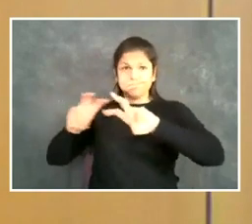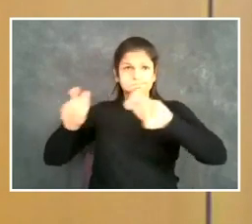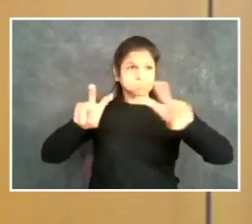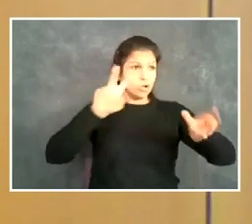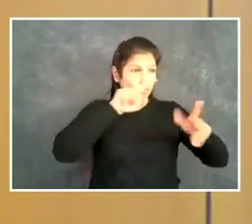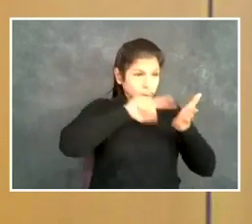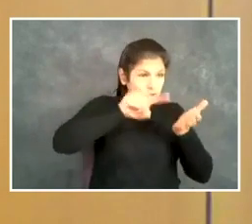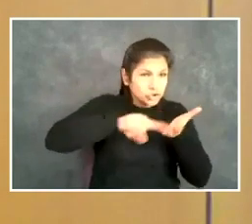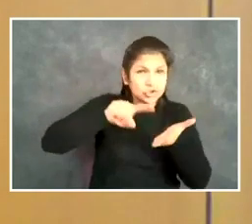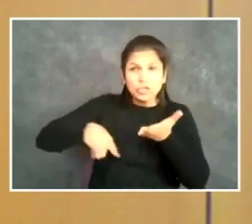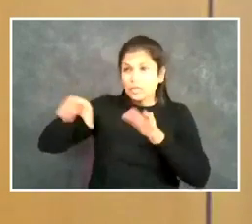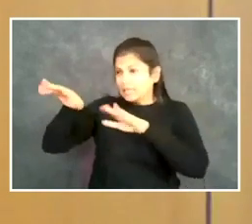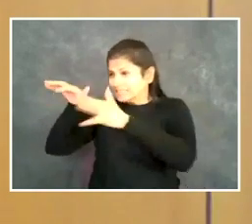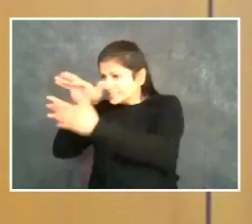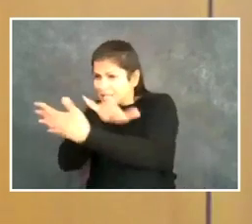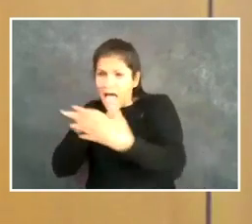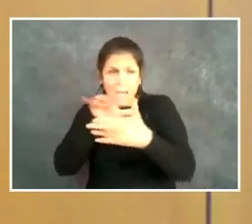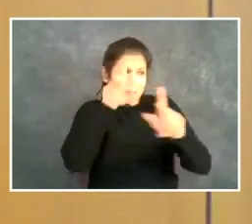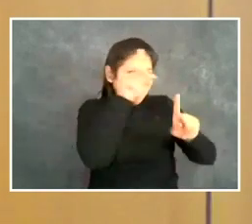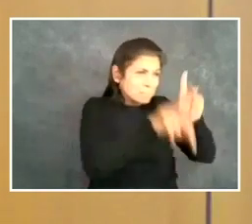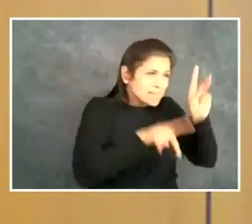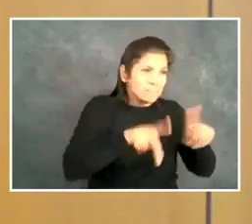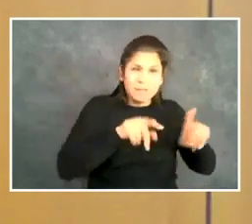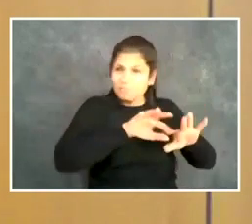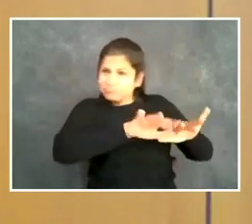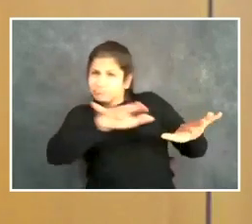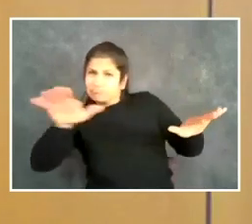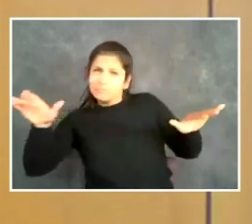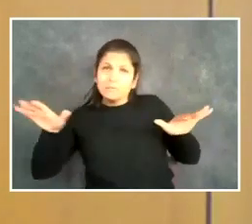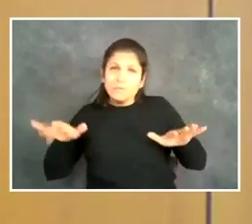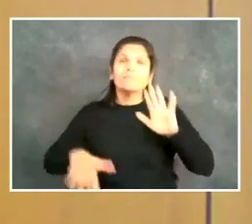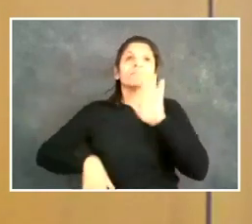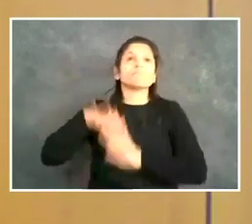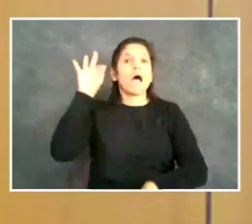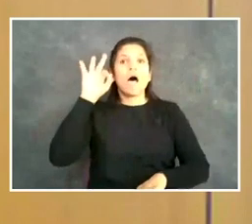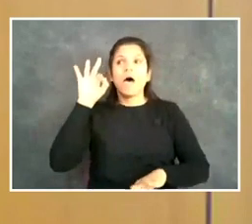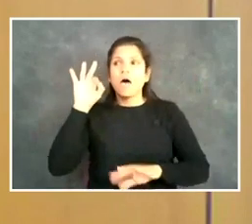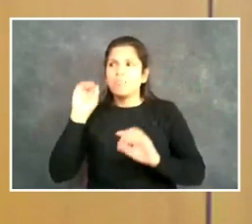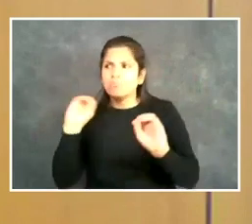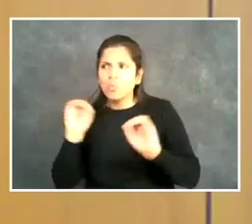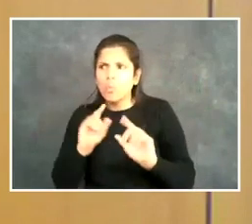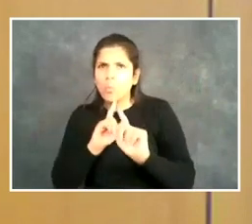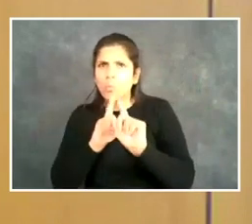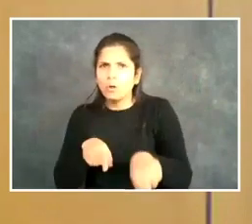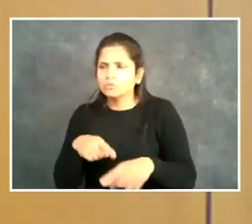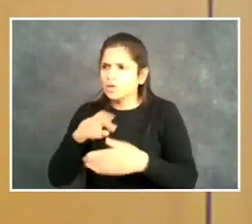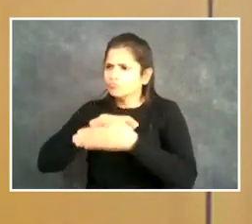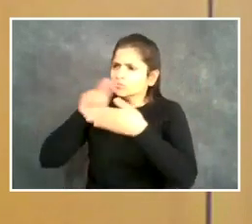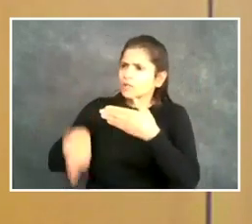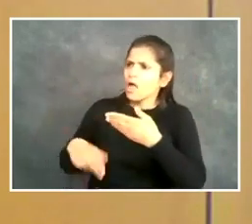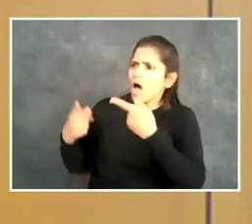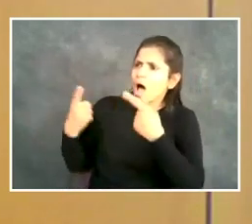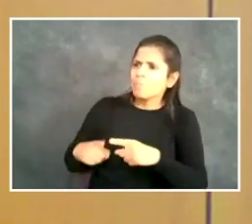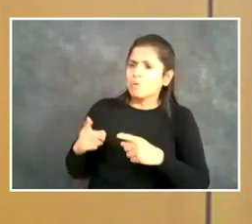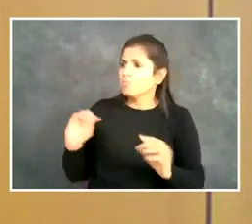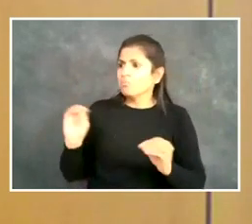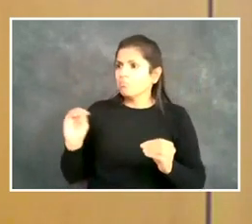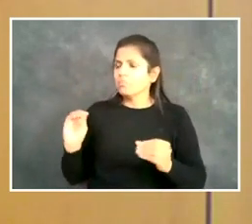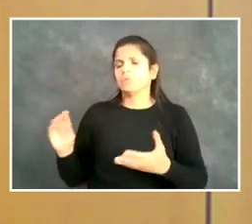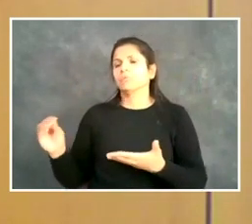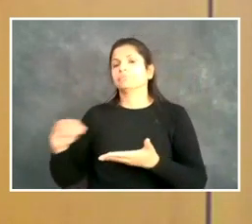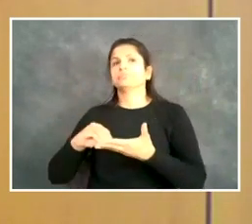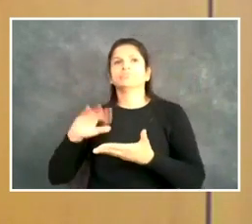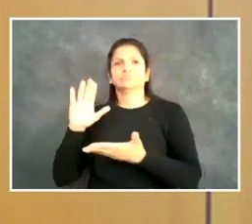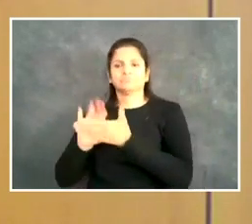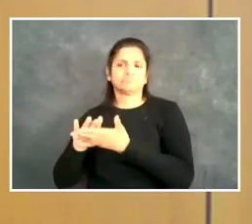CLINICAL STUDIES WERE DONE,